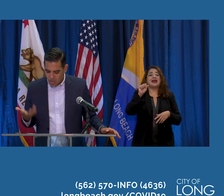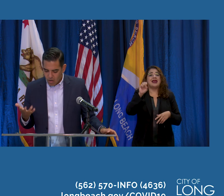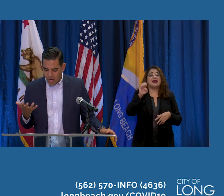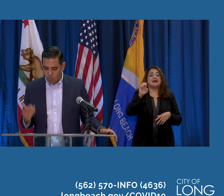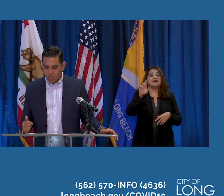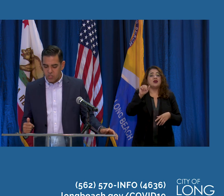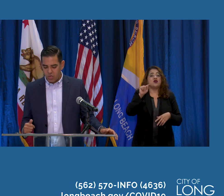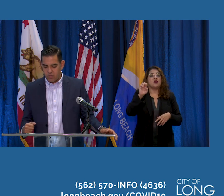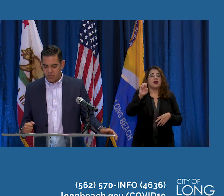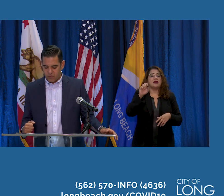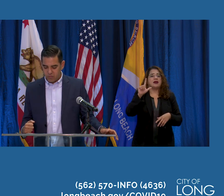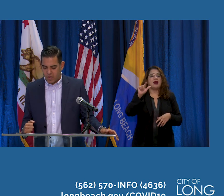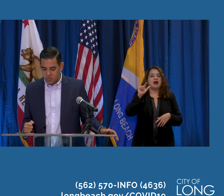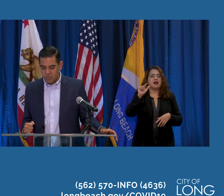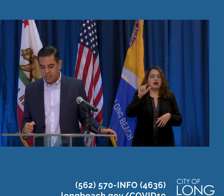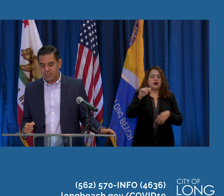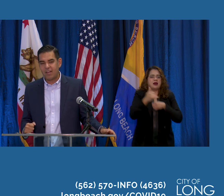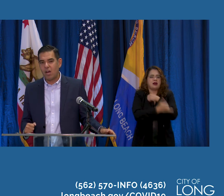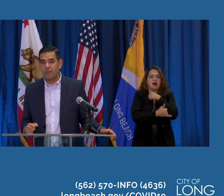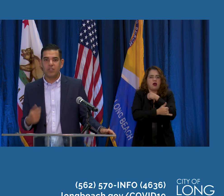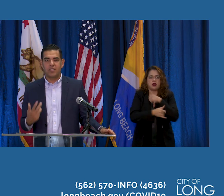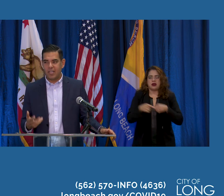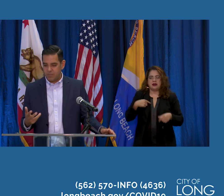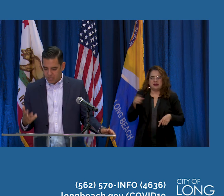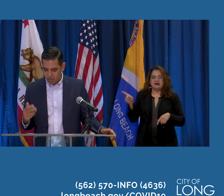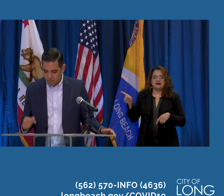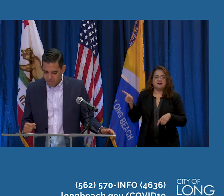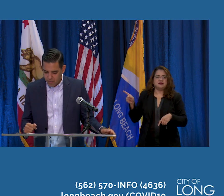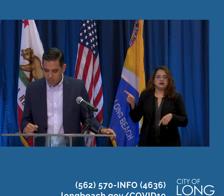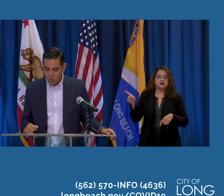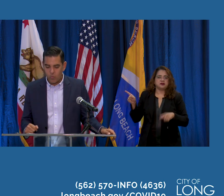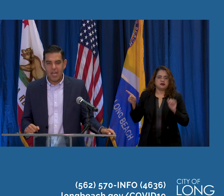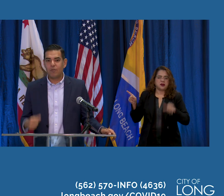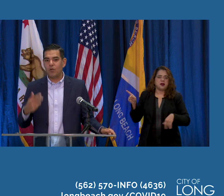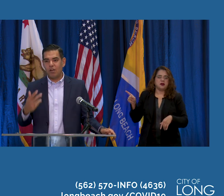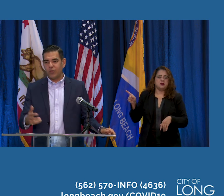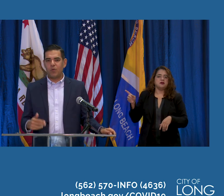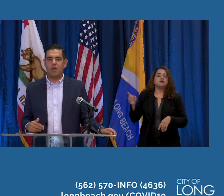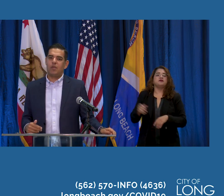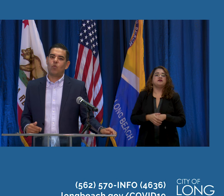I want to show you this because I often times hear, we have our own health department, why